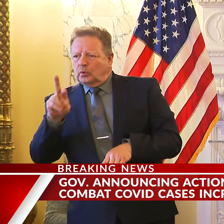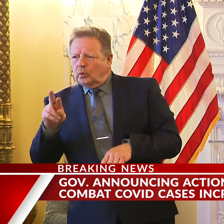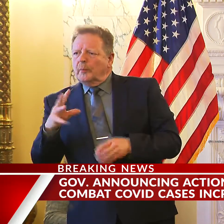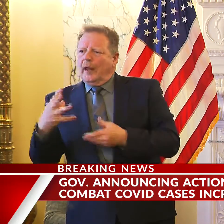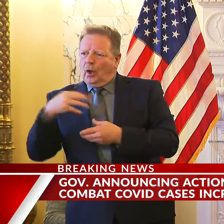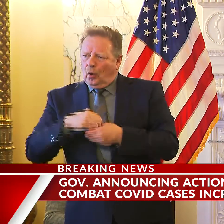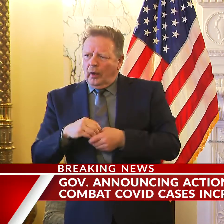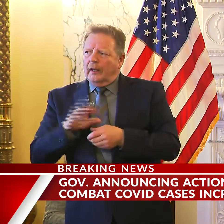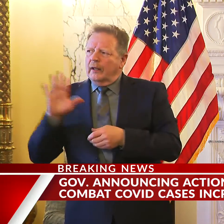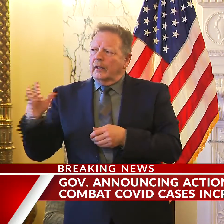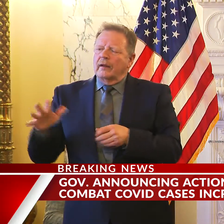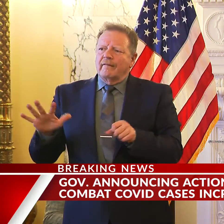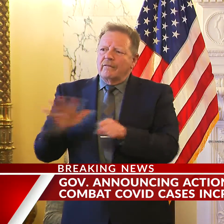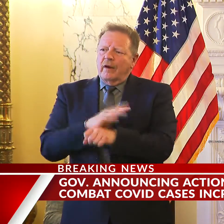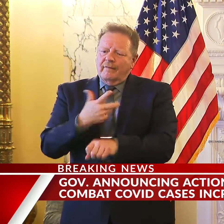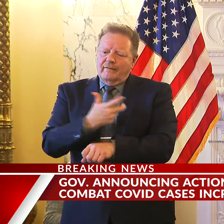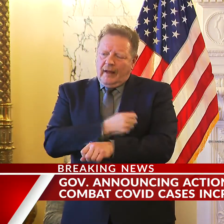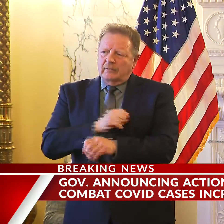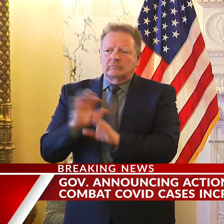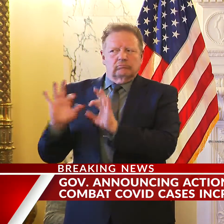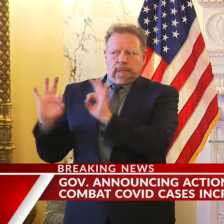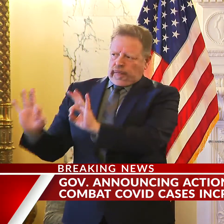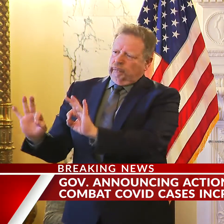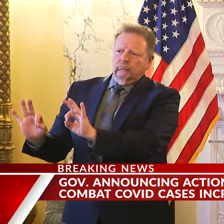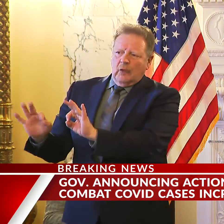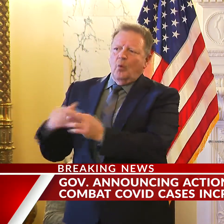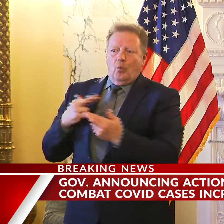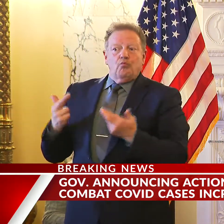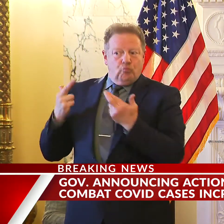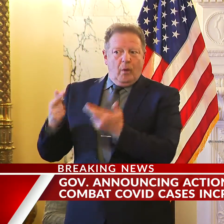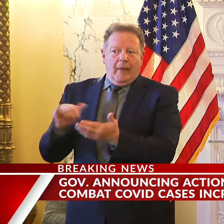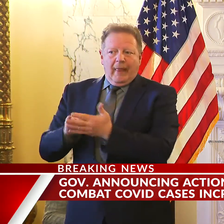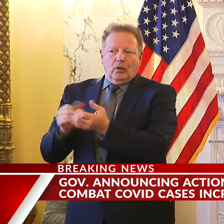PLACE POLICIES REGARDING VACCINATION, INCLUDING BROWN, ACTUALLY ELEVATING BOOSTERS TO